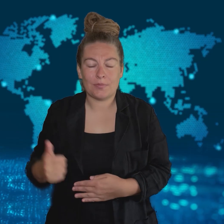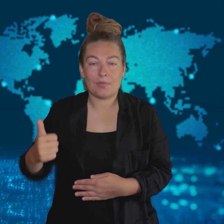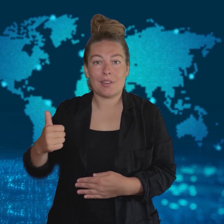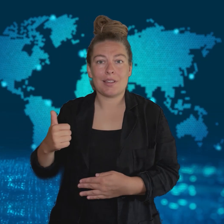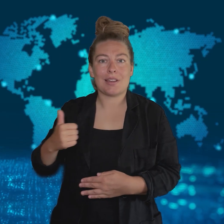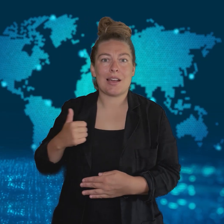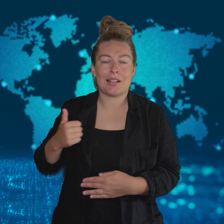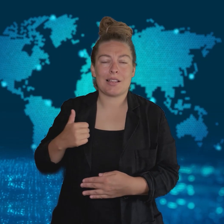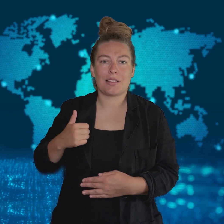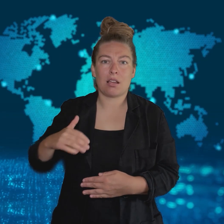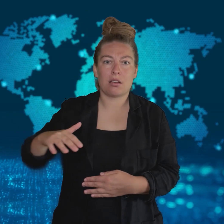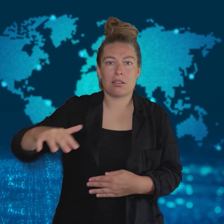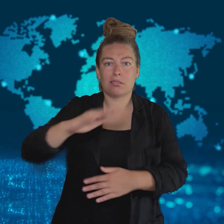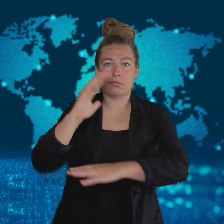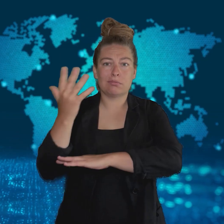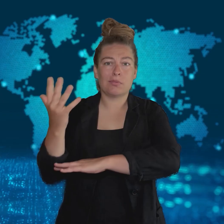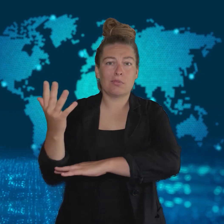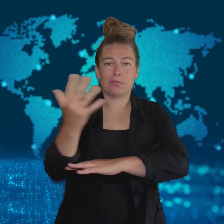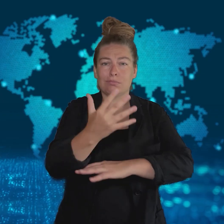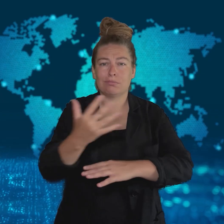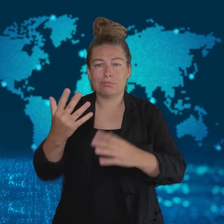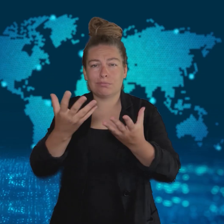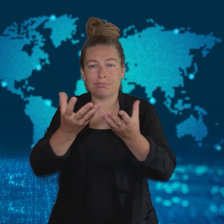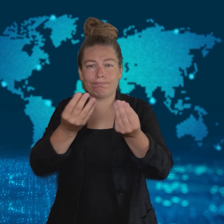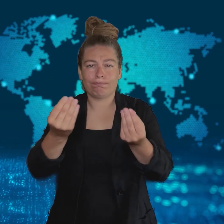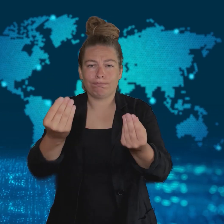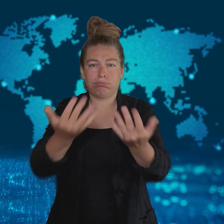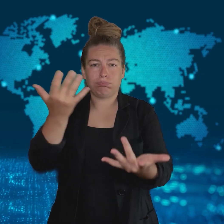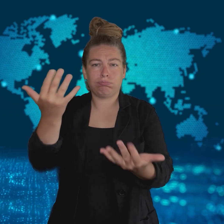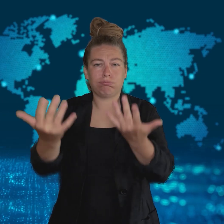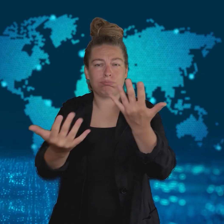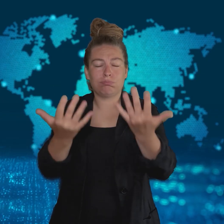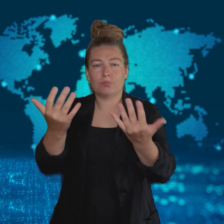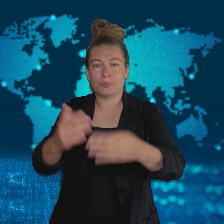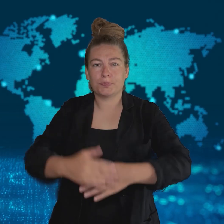Wildfires emergency